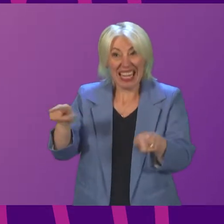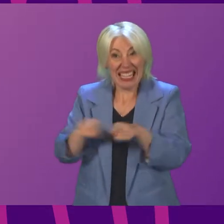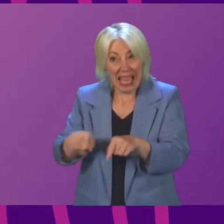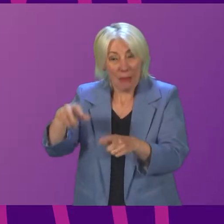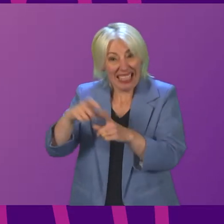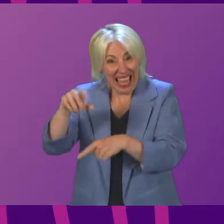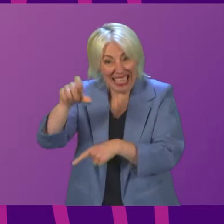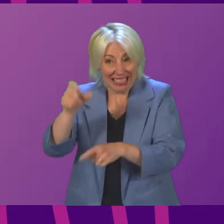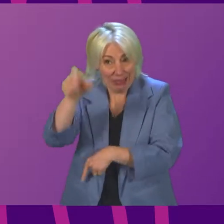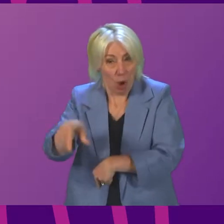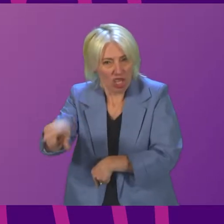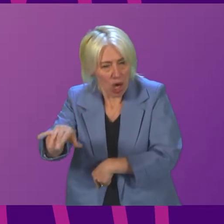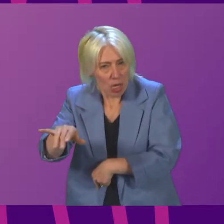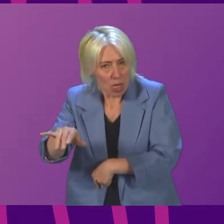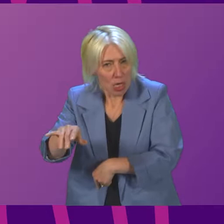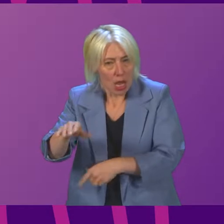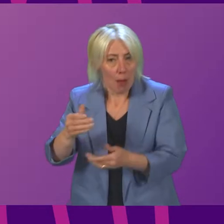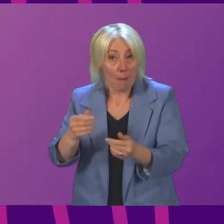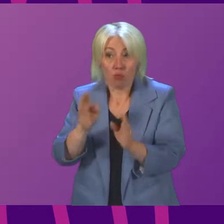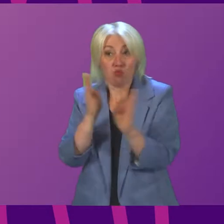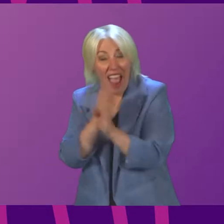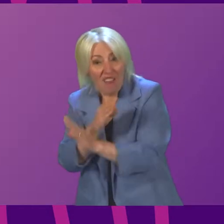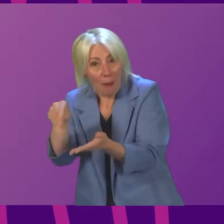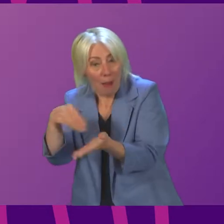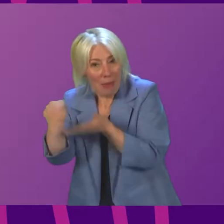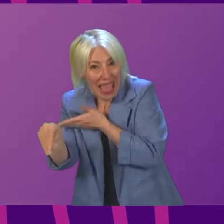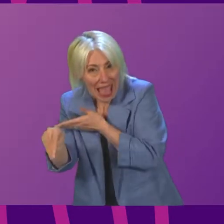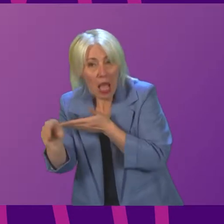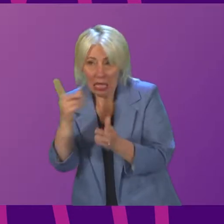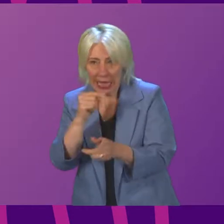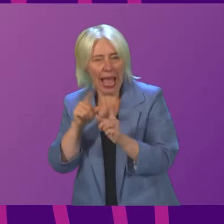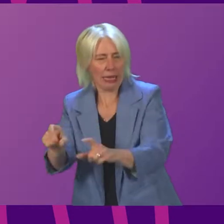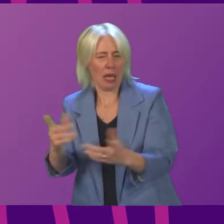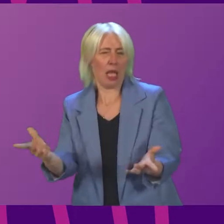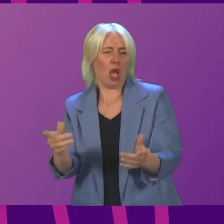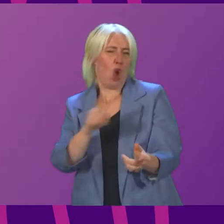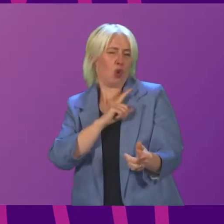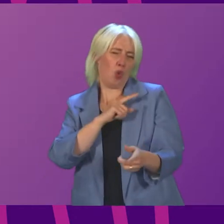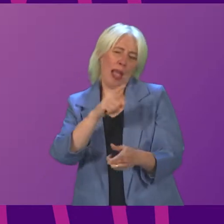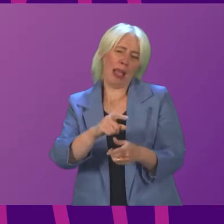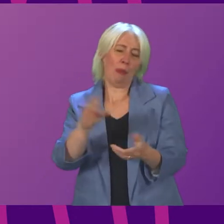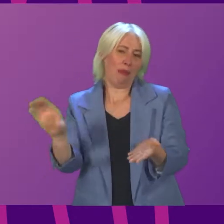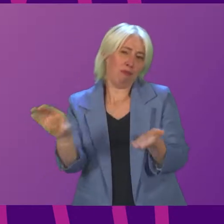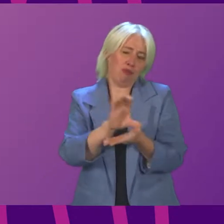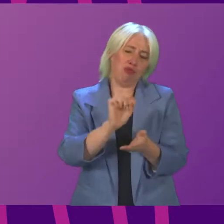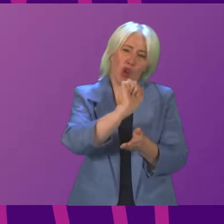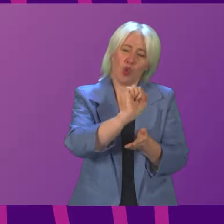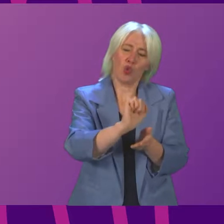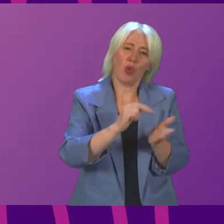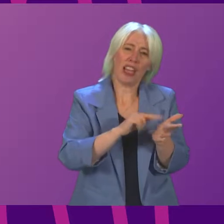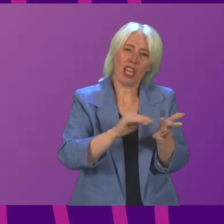that that two-tier system will get worse if the Government ends emergency funding for the sector, because the need to maximise private treatment income will increase further?